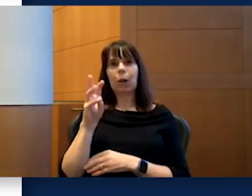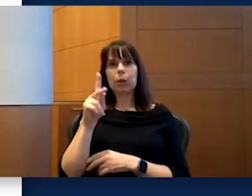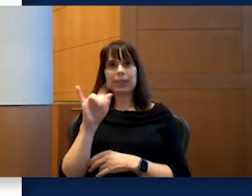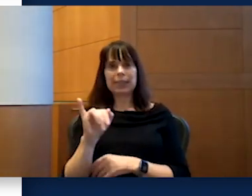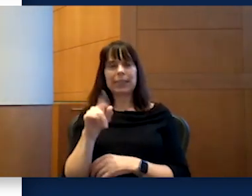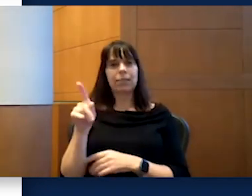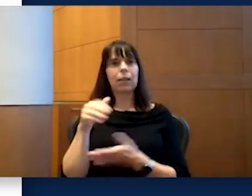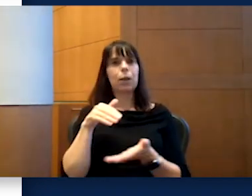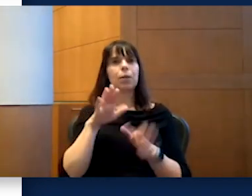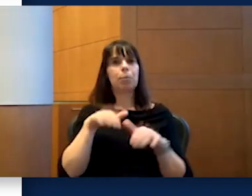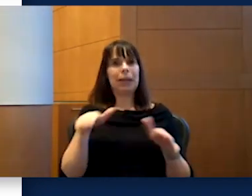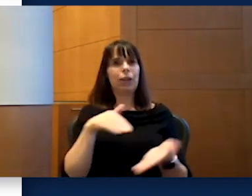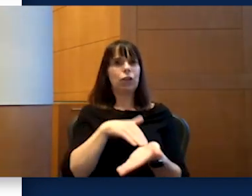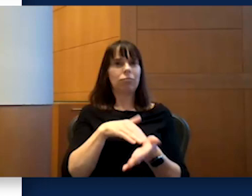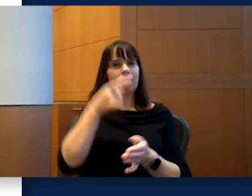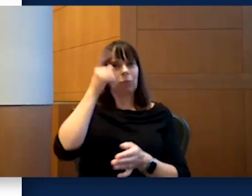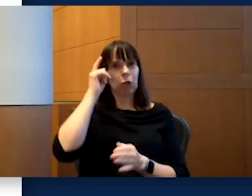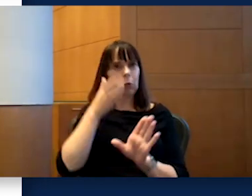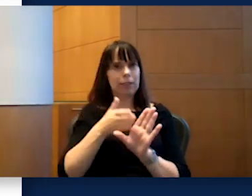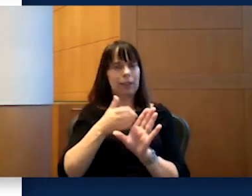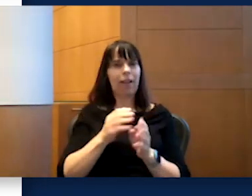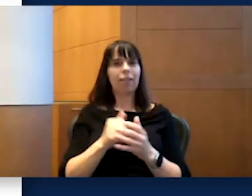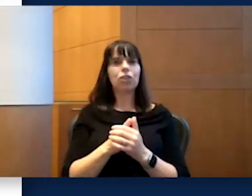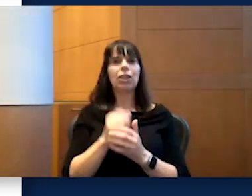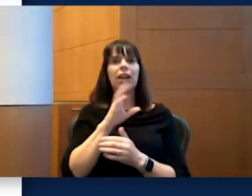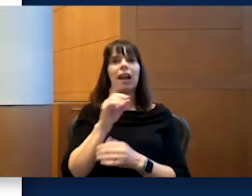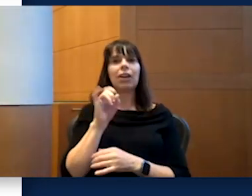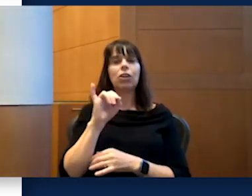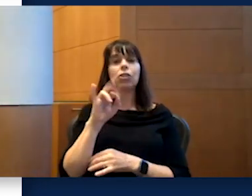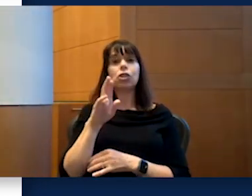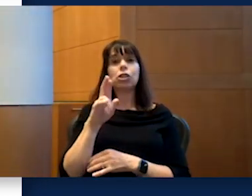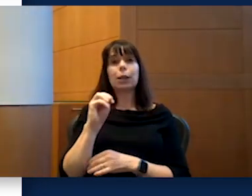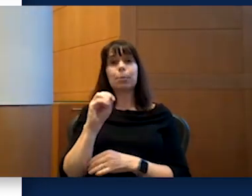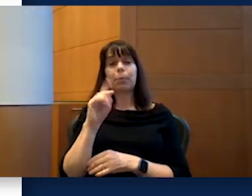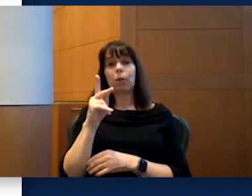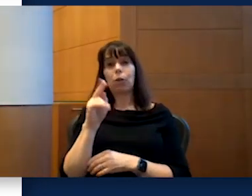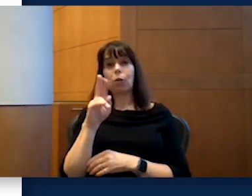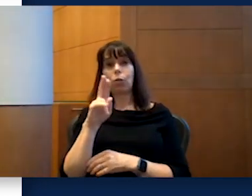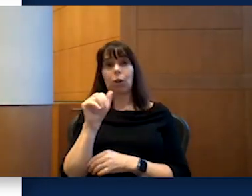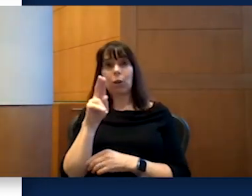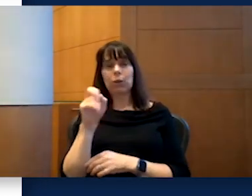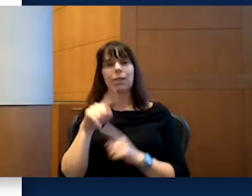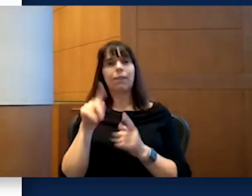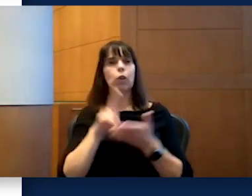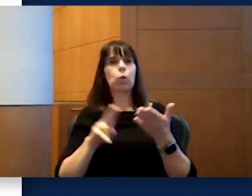So, as I alluded, I am presenting solo today, but there were several other faculty members involved inputting this research presentation together, including Dr. Michelle Meade, principal investigator of the study from which these data were derived, Dr. Carrie Pilarski as well, Dr. Seth Warschausky, and Dr. Jim Krause.